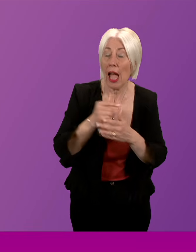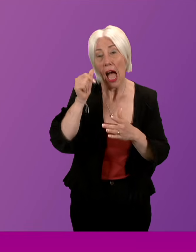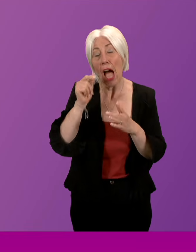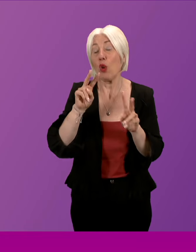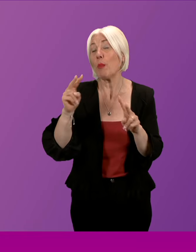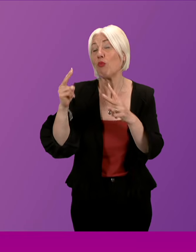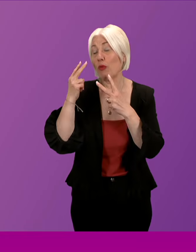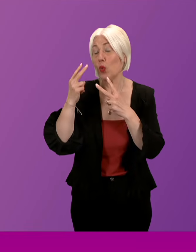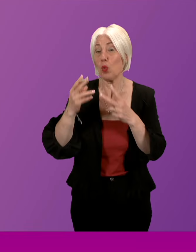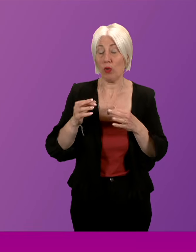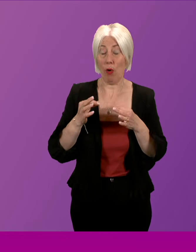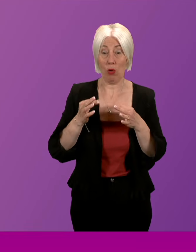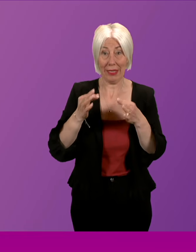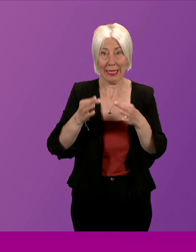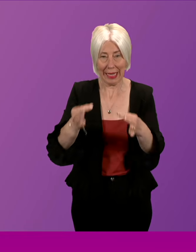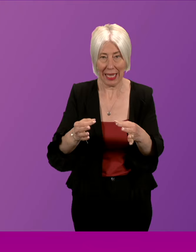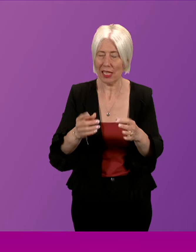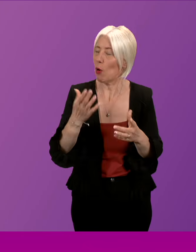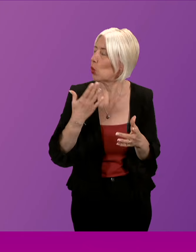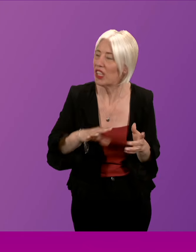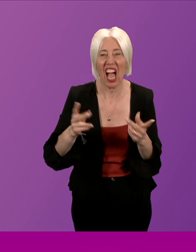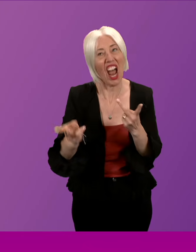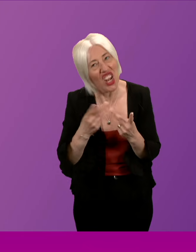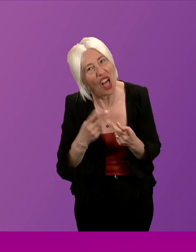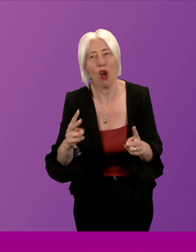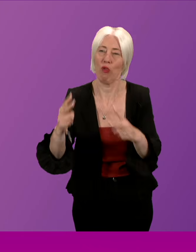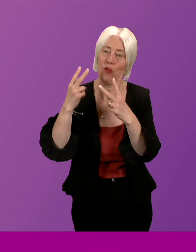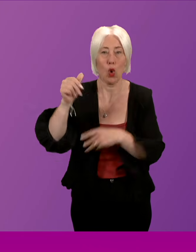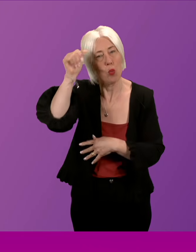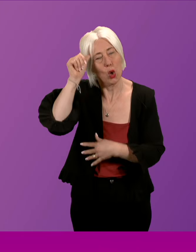have on children, but we do not need another review to tell us what we already know. The